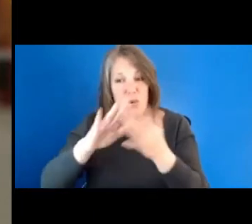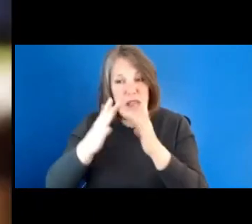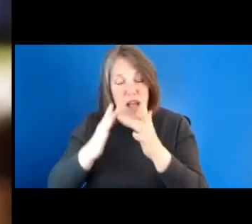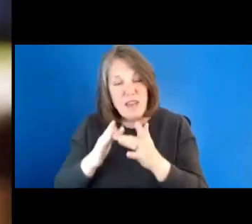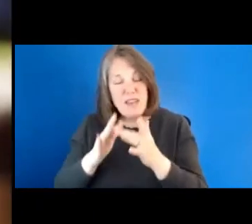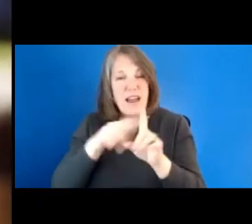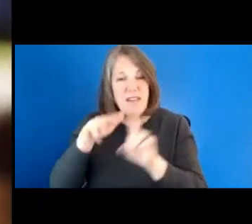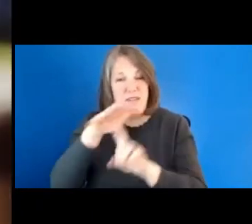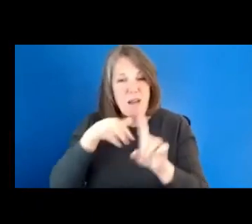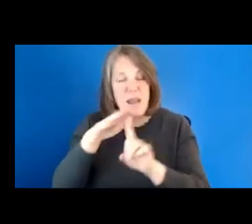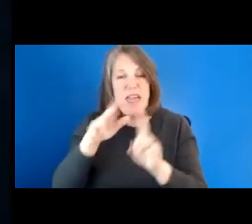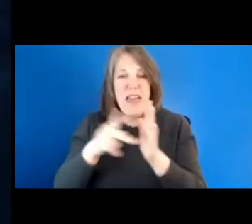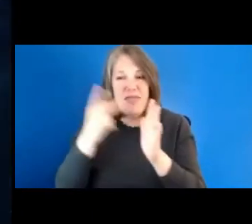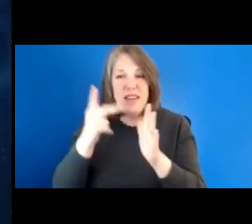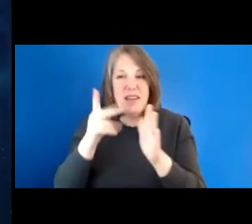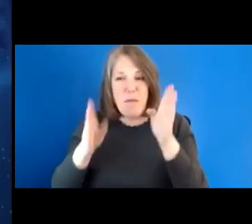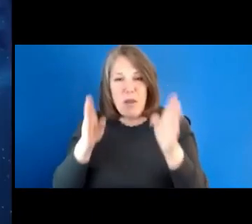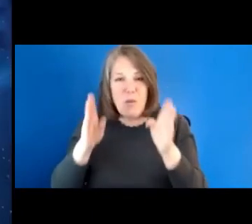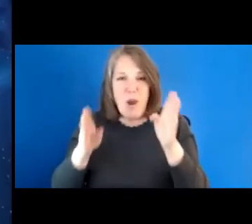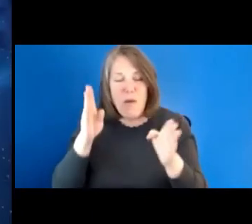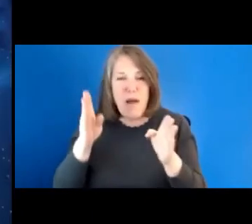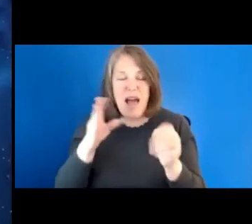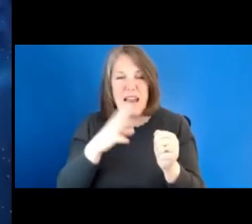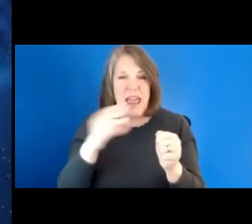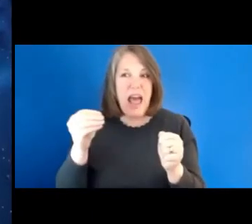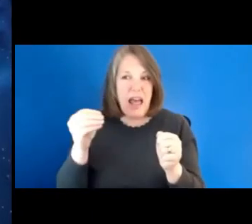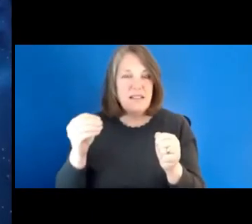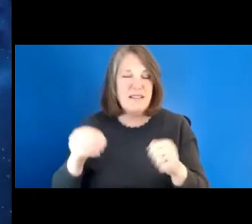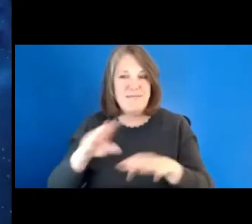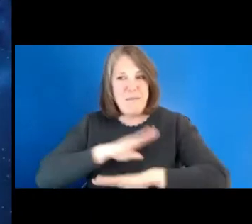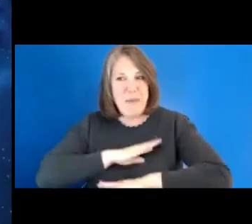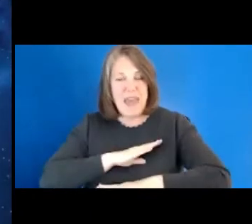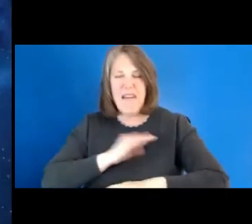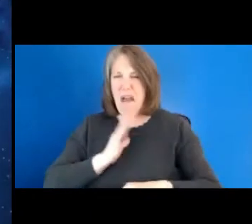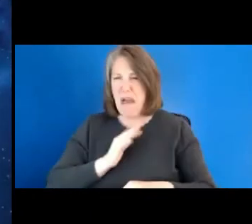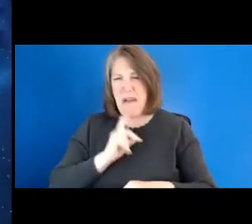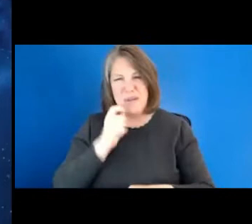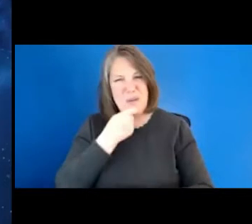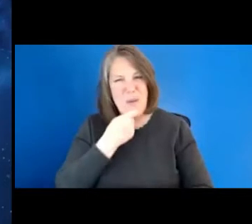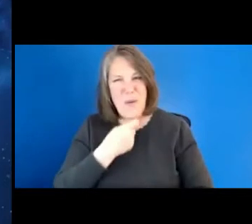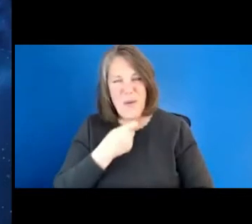and the robot has met those -- 17:05:06 >> RICK PEDOLSKY: Really cool technology